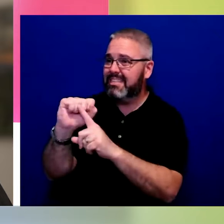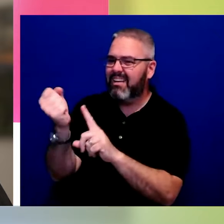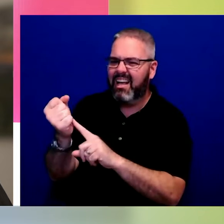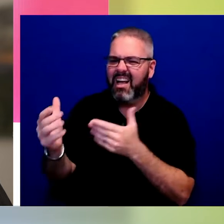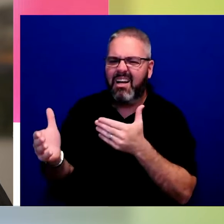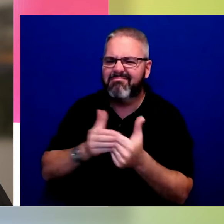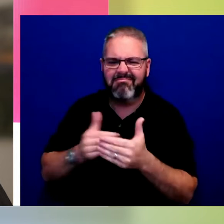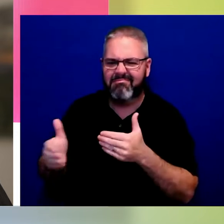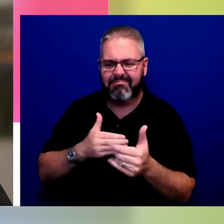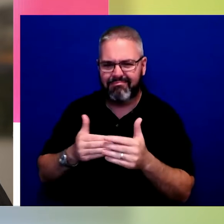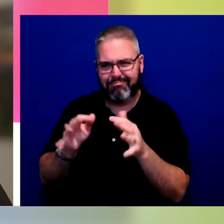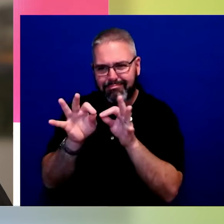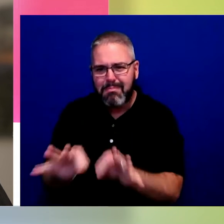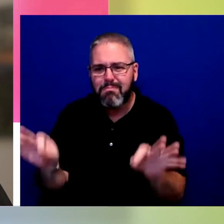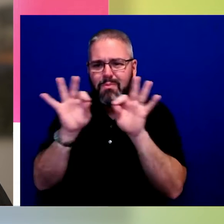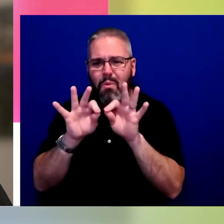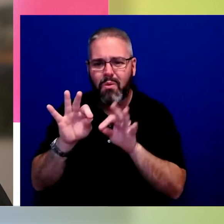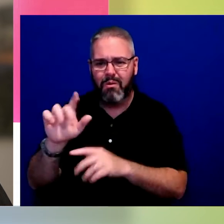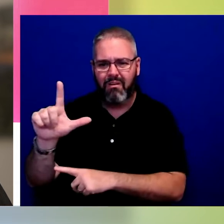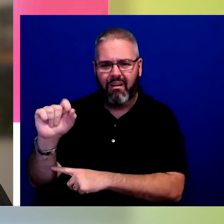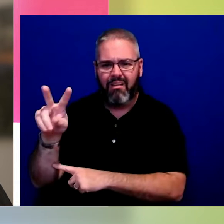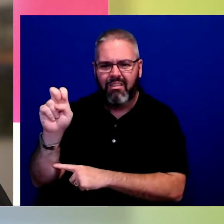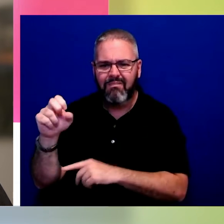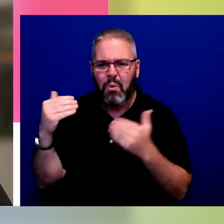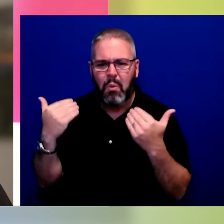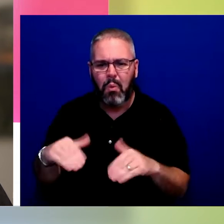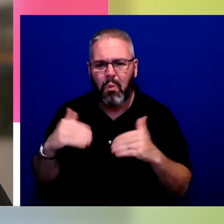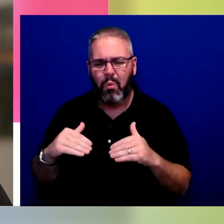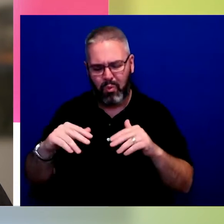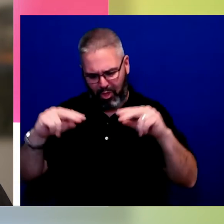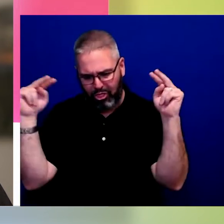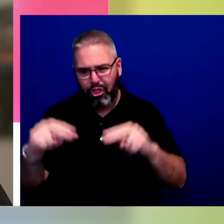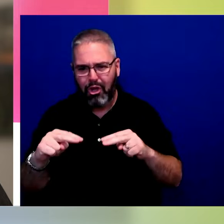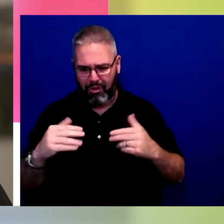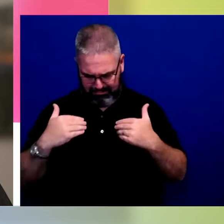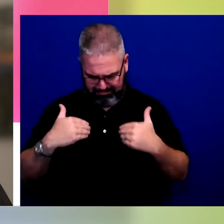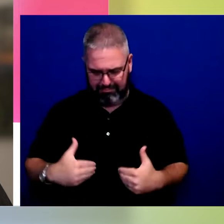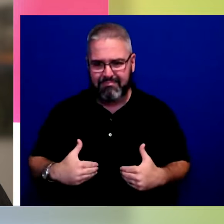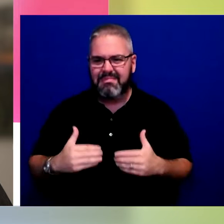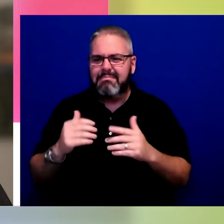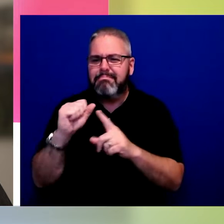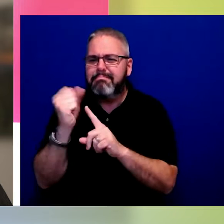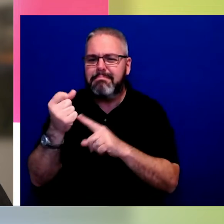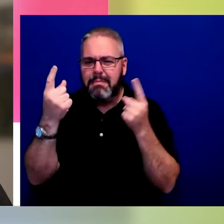and raw, unsparing look at the human condition, something of a guide for people